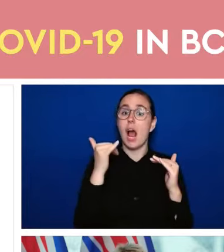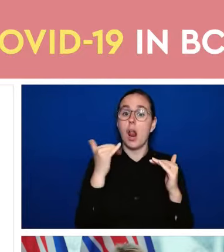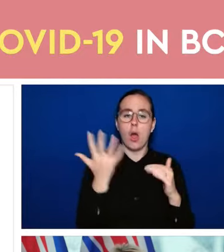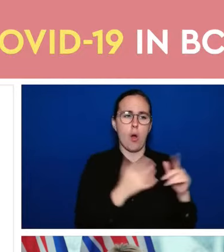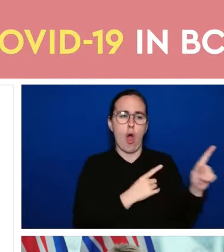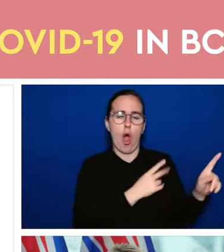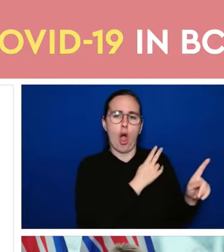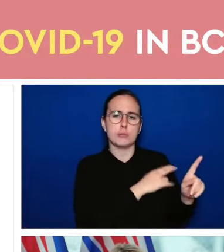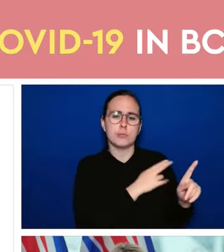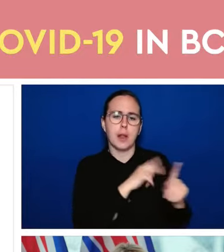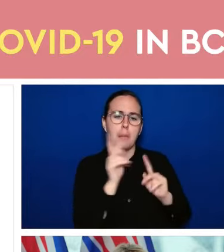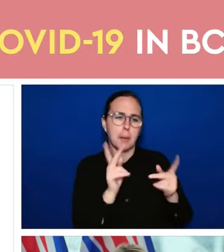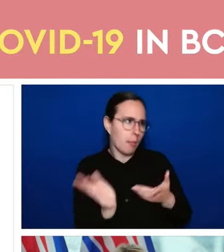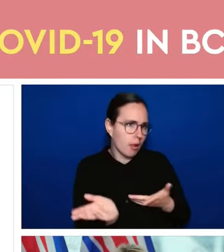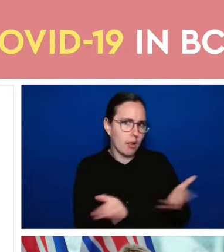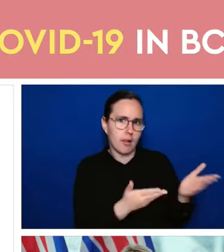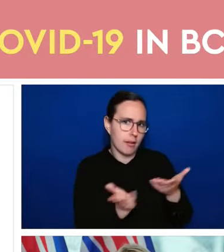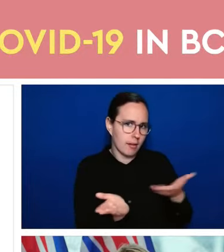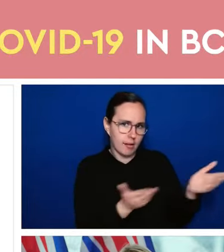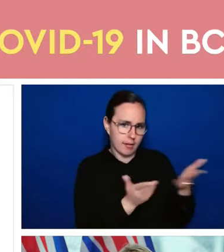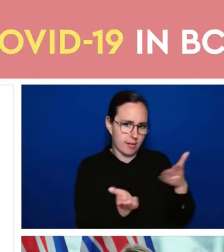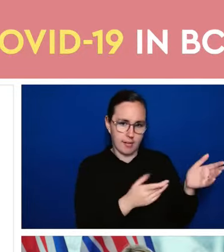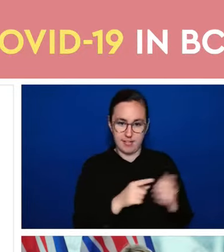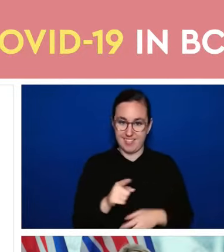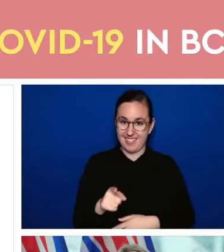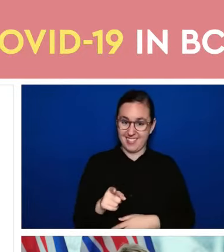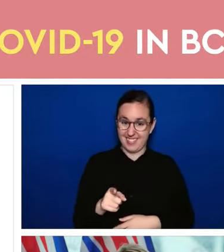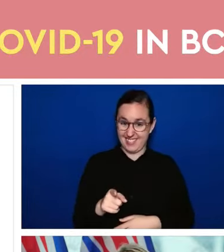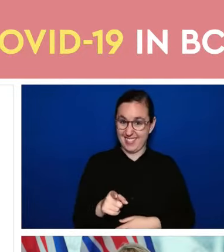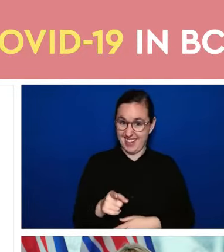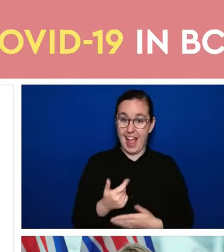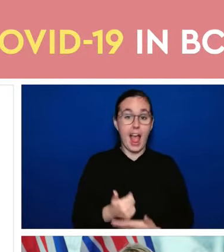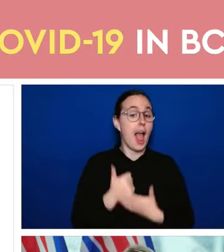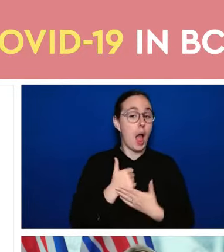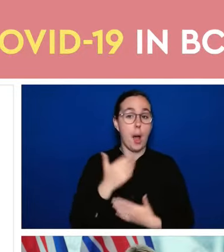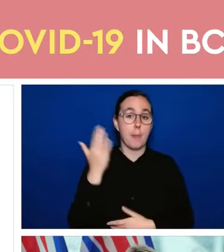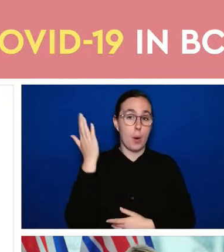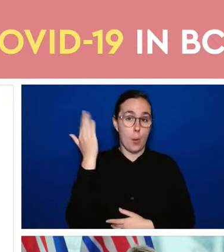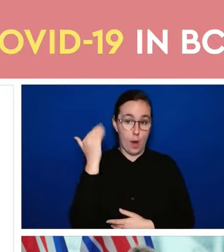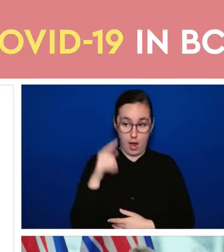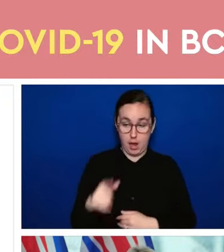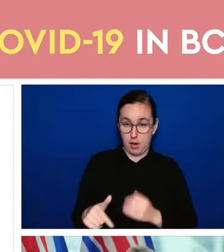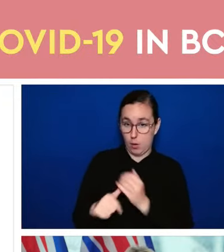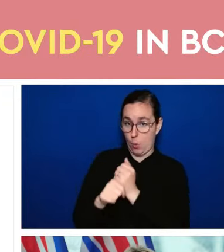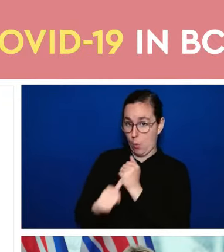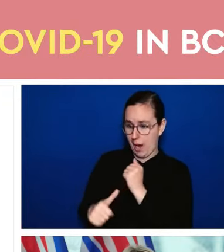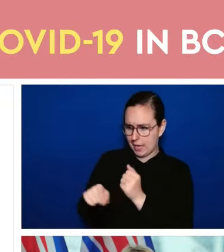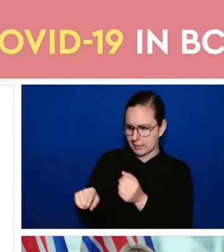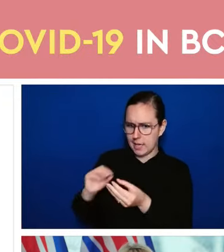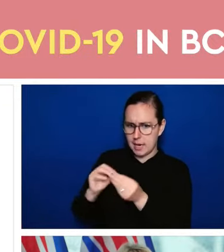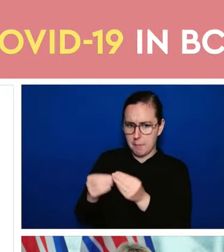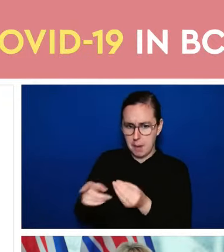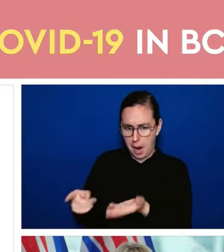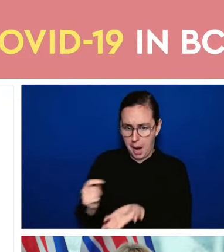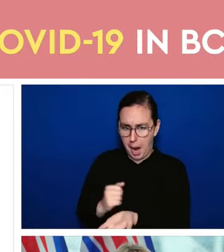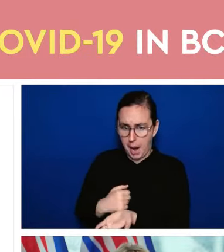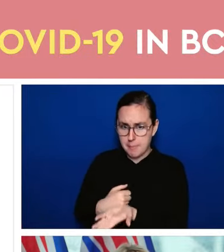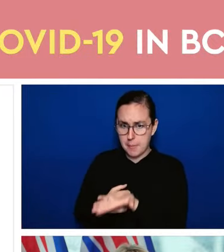we're seeing the impact on hospitalizations viable weaker so. So it has been very helpful